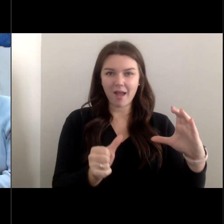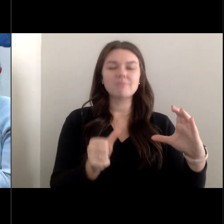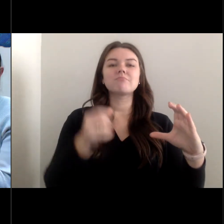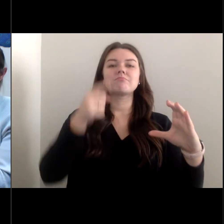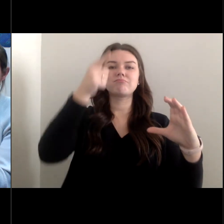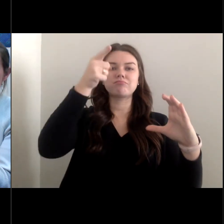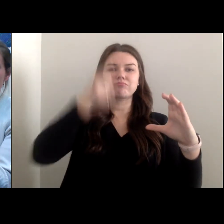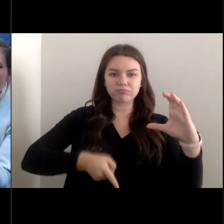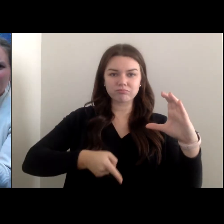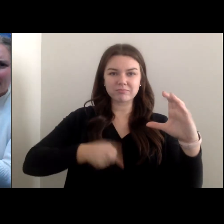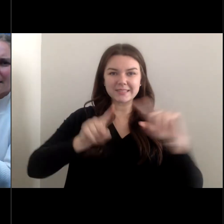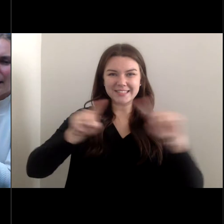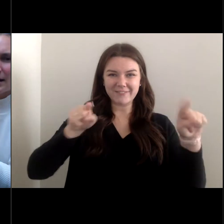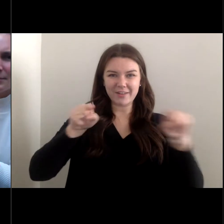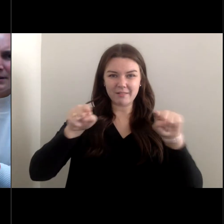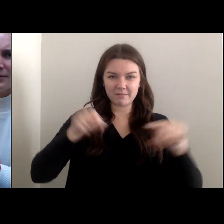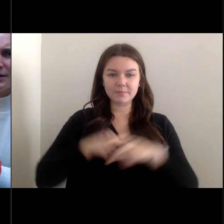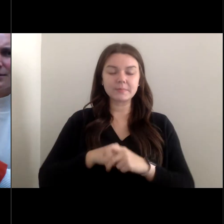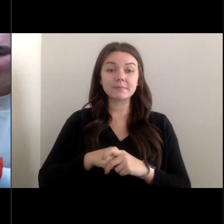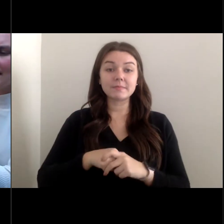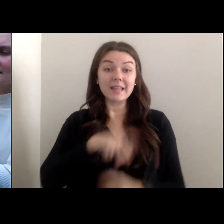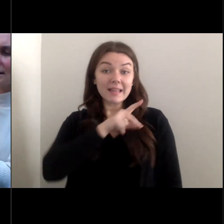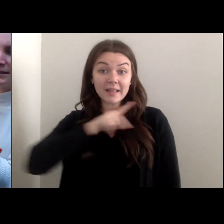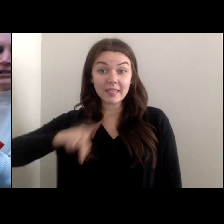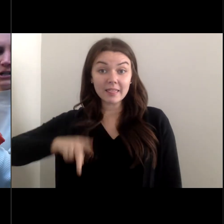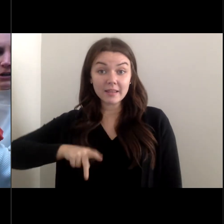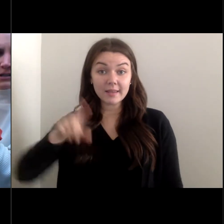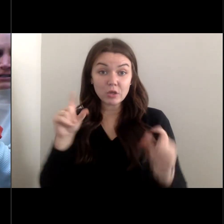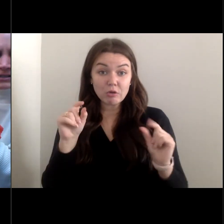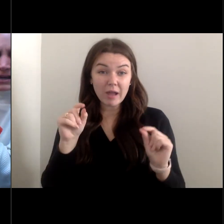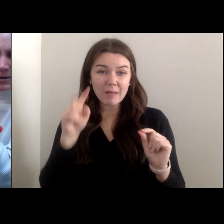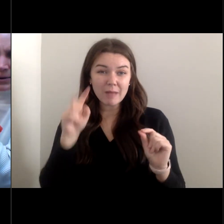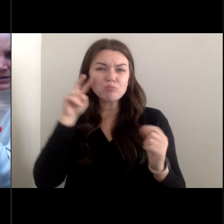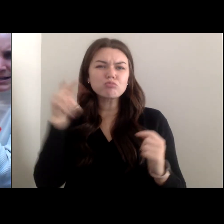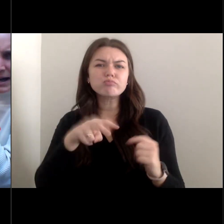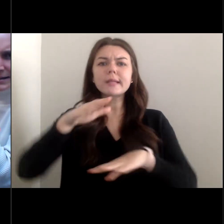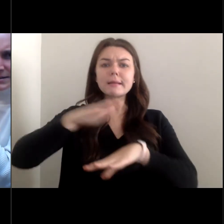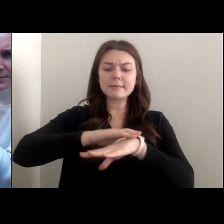And if we look at this king crab here at the bottom, even though basically she looks the same on both sides,